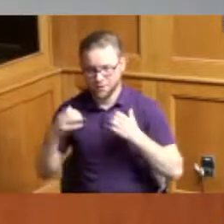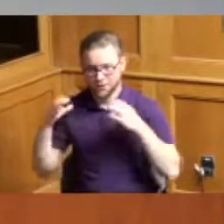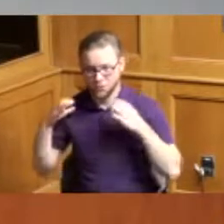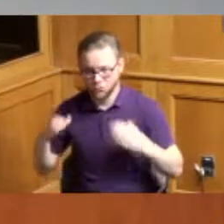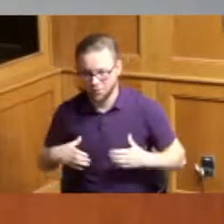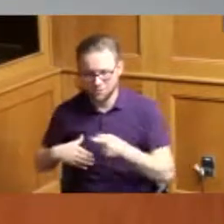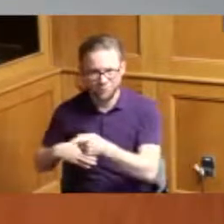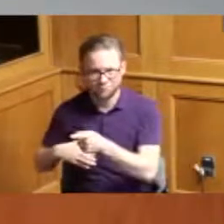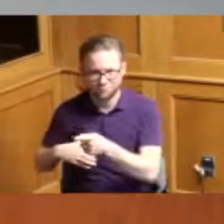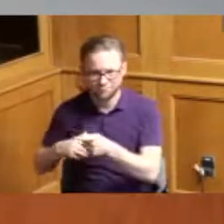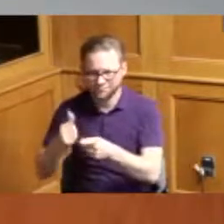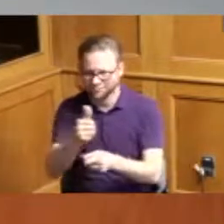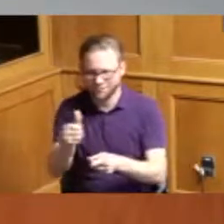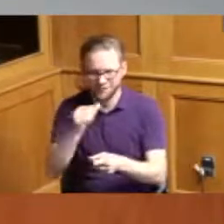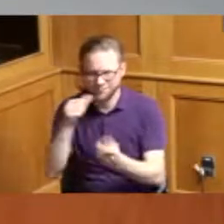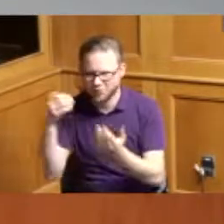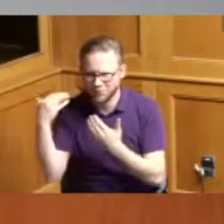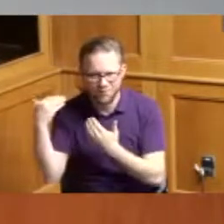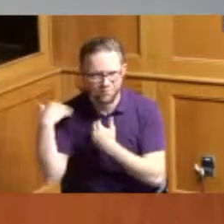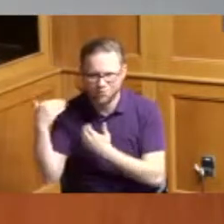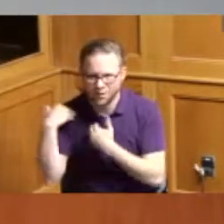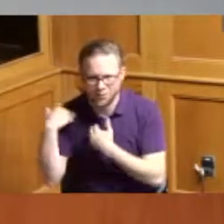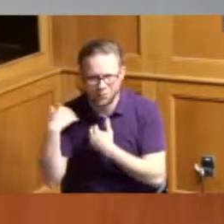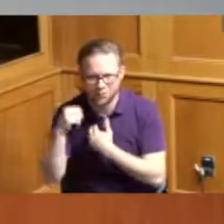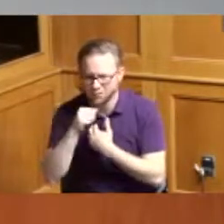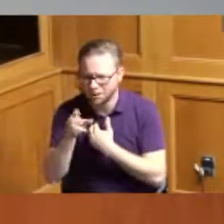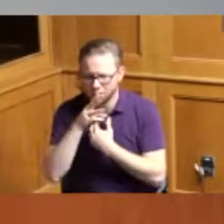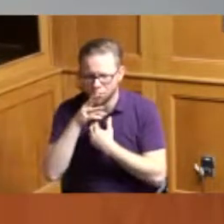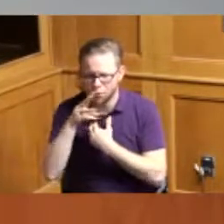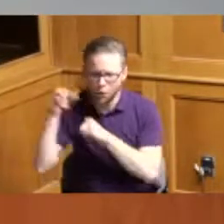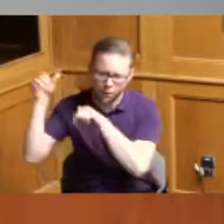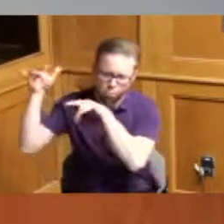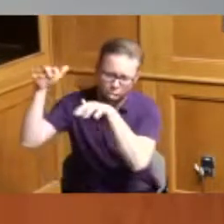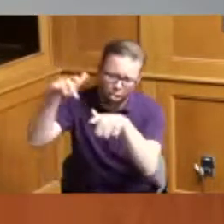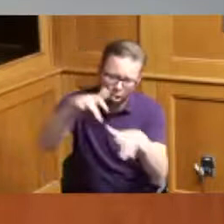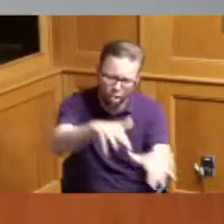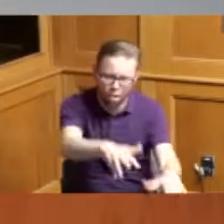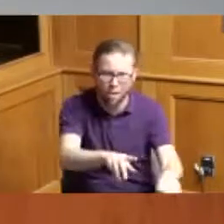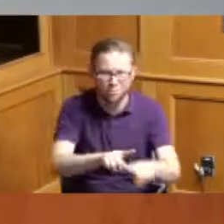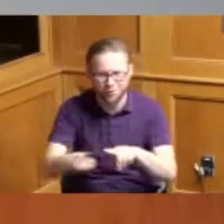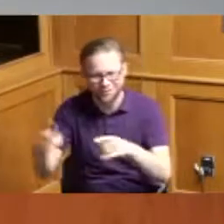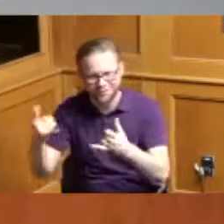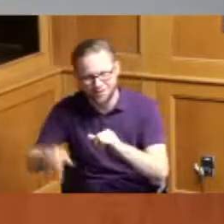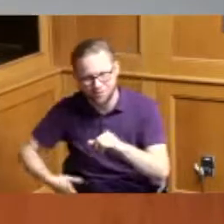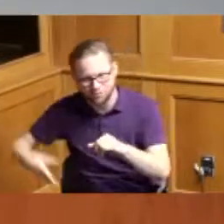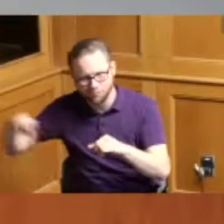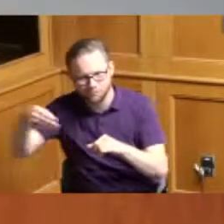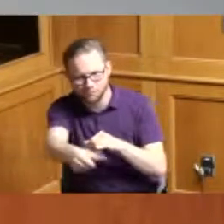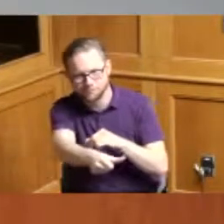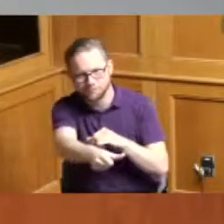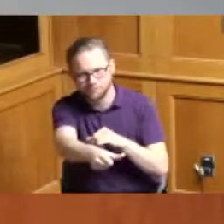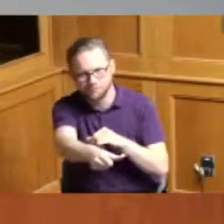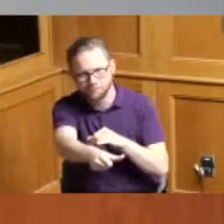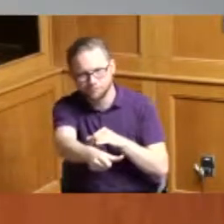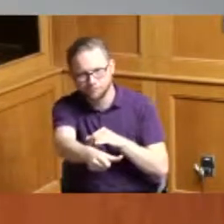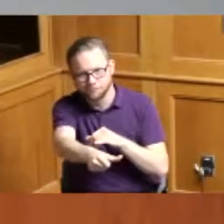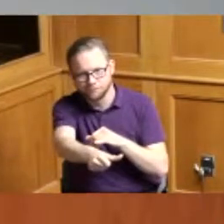is not dumping that kind of volume into the system yet subsidizing that for the property owner that